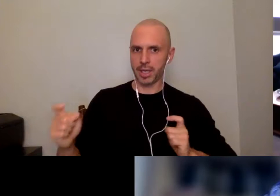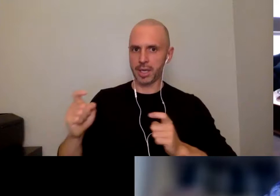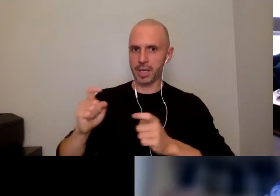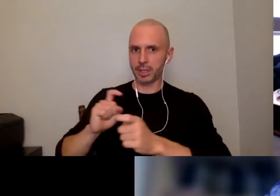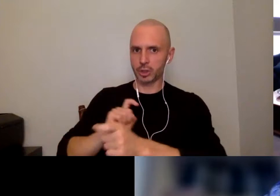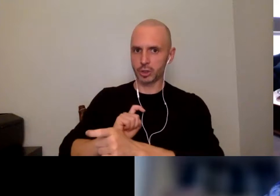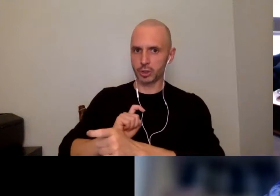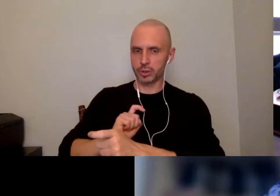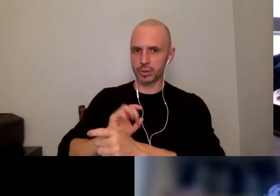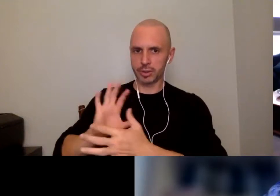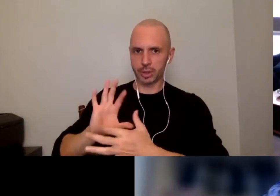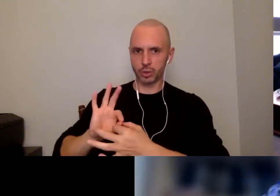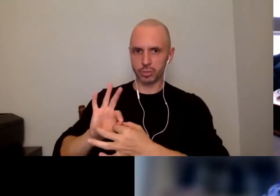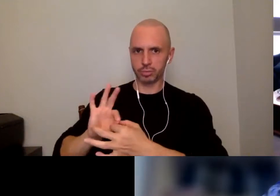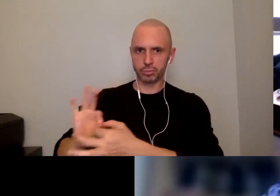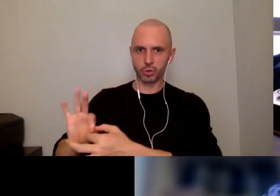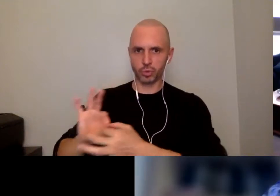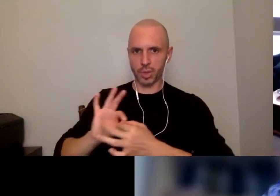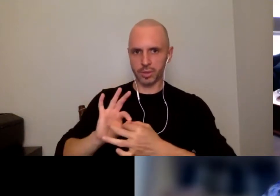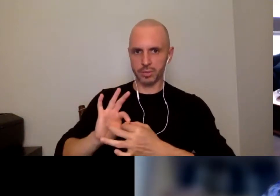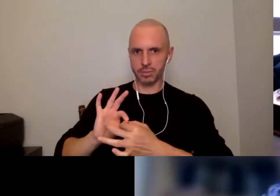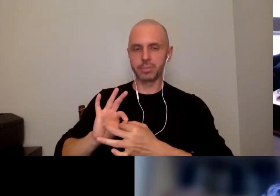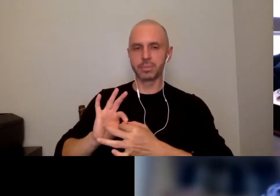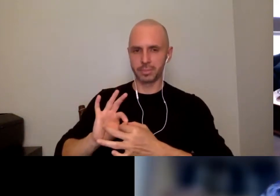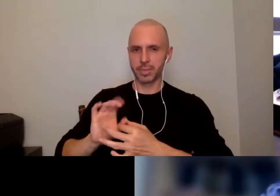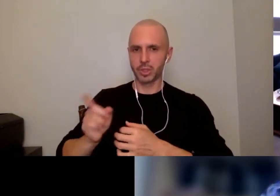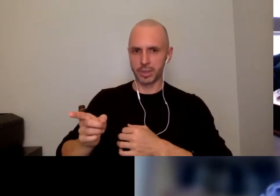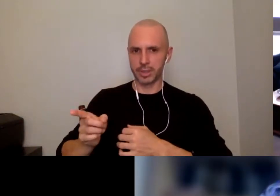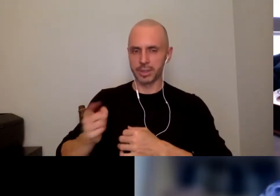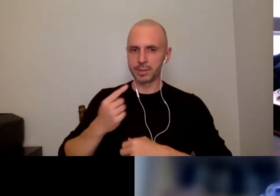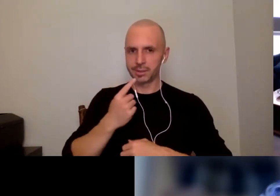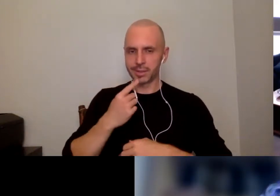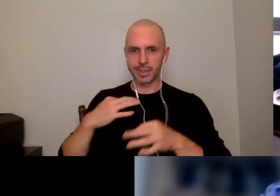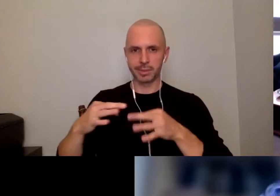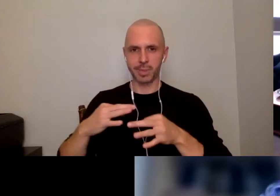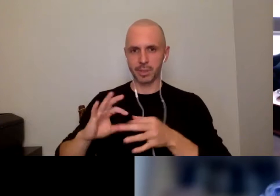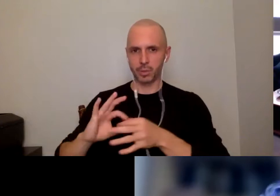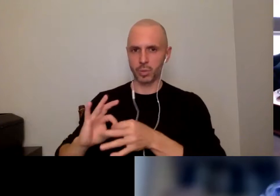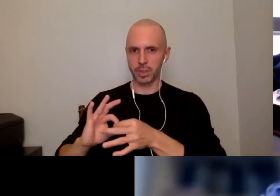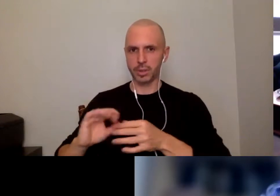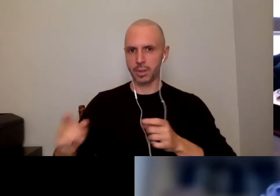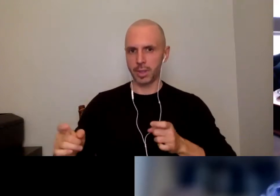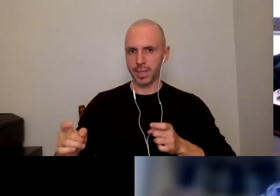and same with when i did the headdress pieces you know wasn't fully didn't know